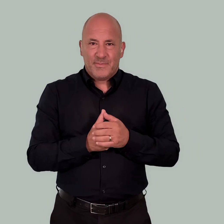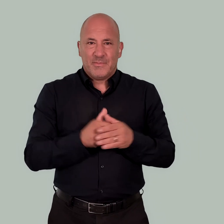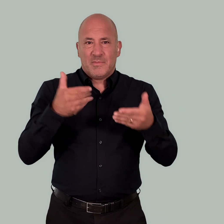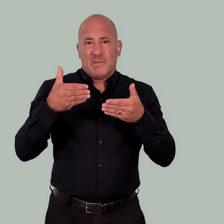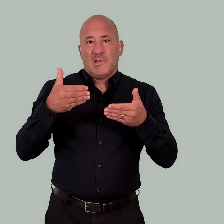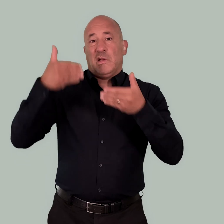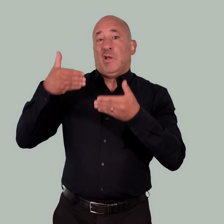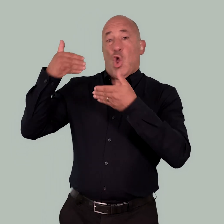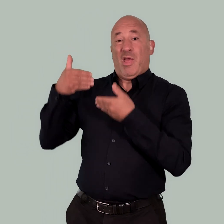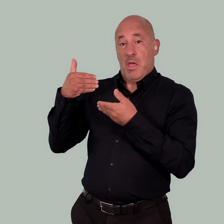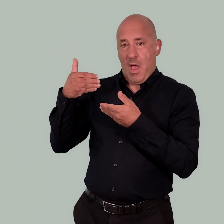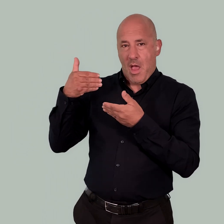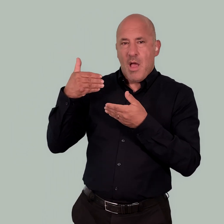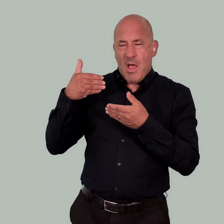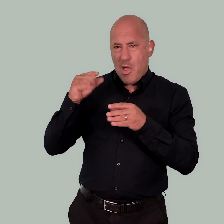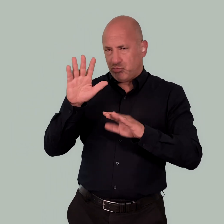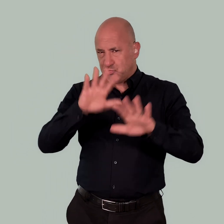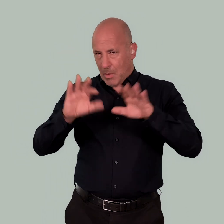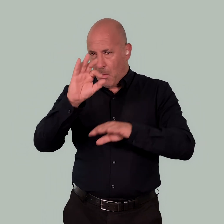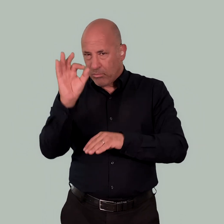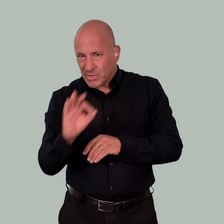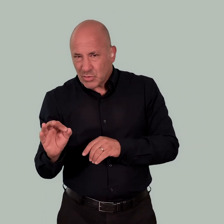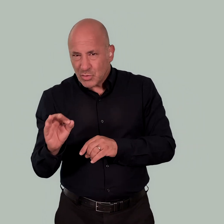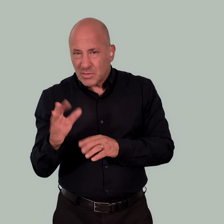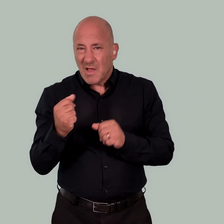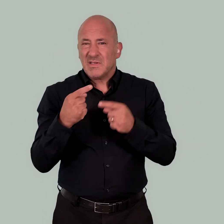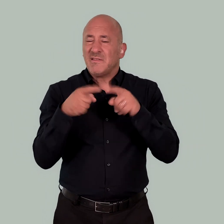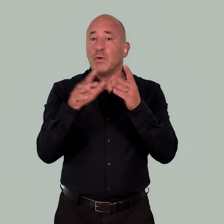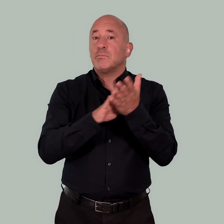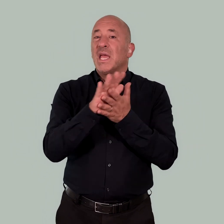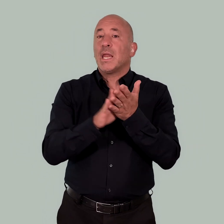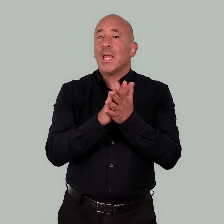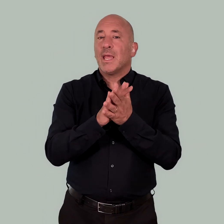Estimates for earlier periods are based on different definitions,